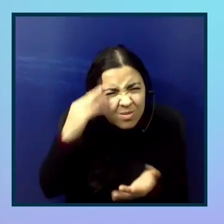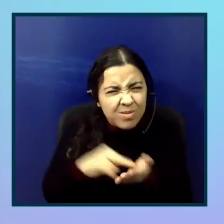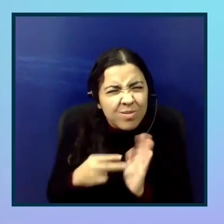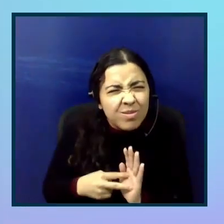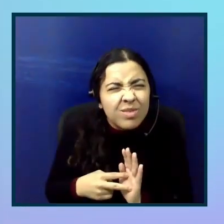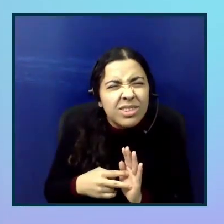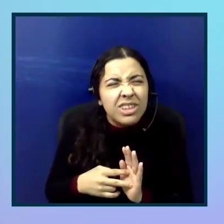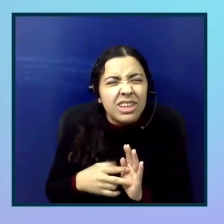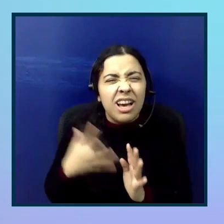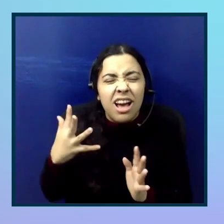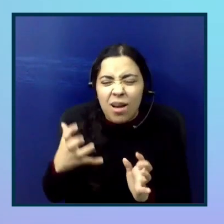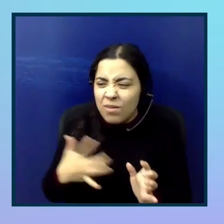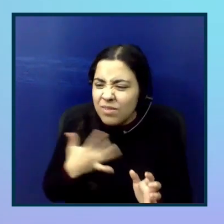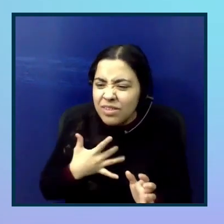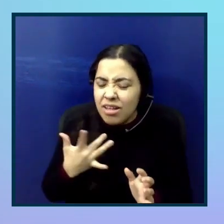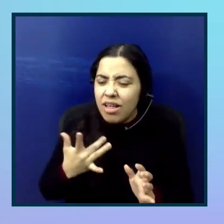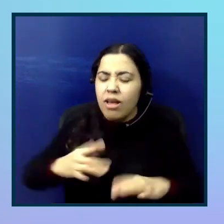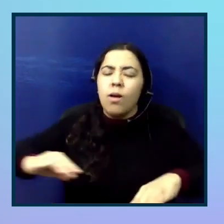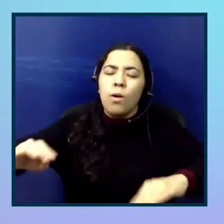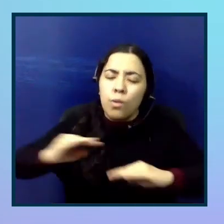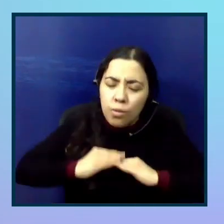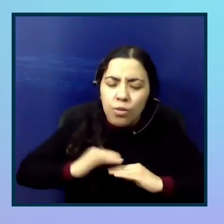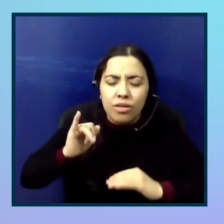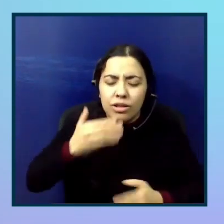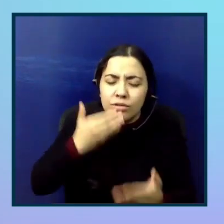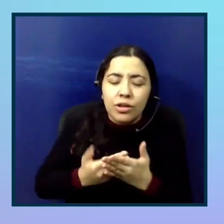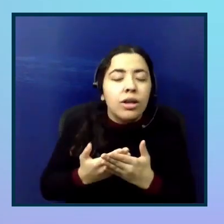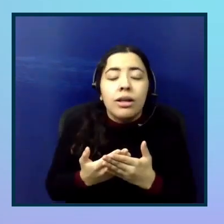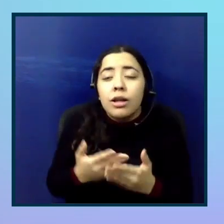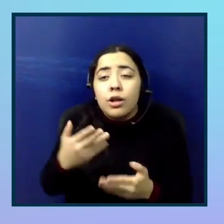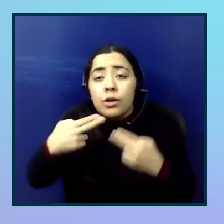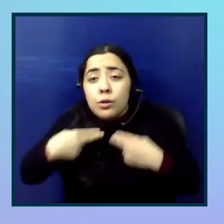feel like that's good. So you can't separate the two, you can't.